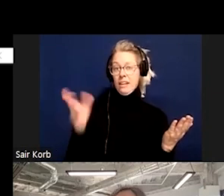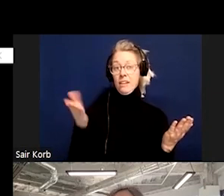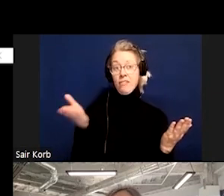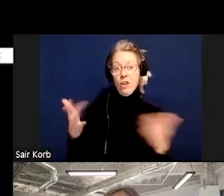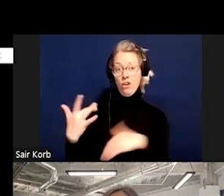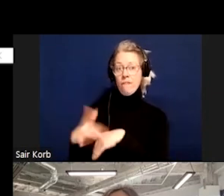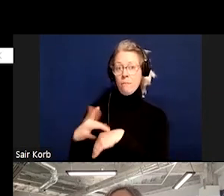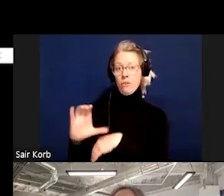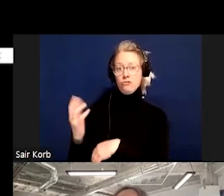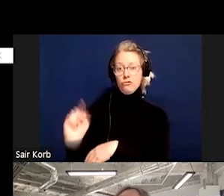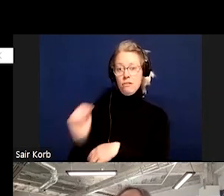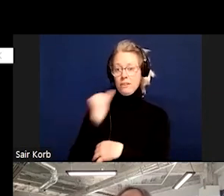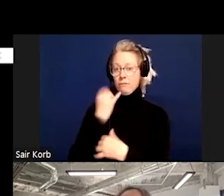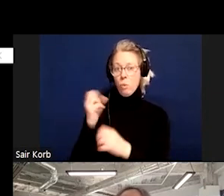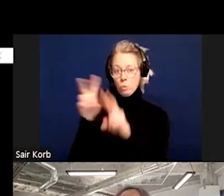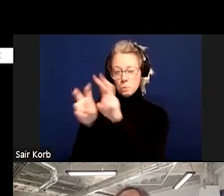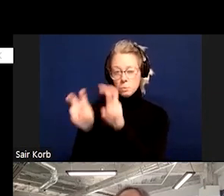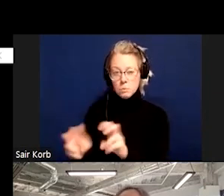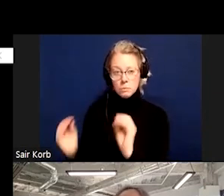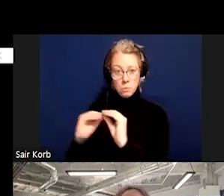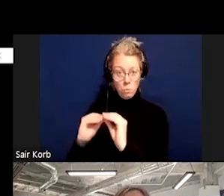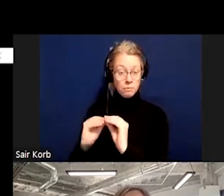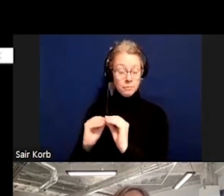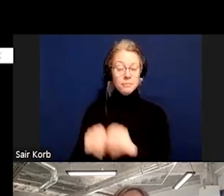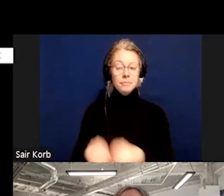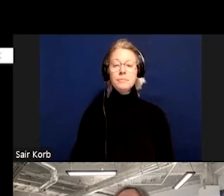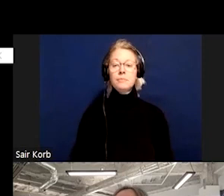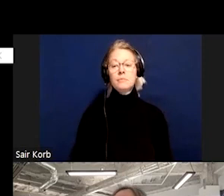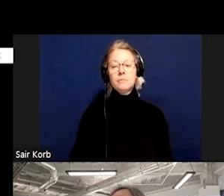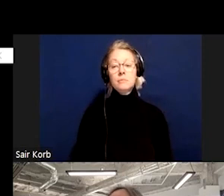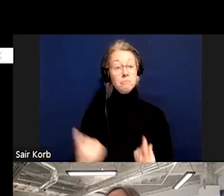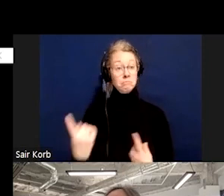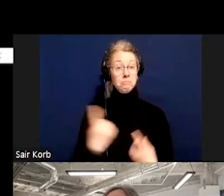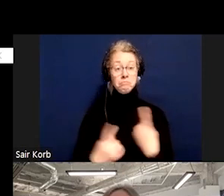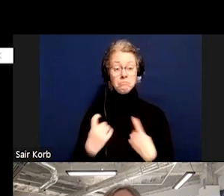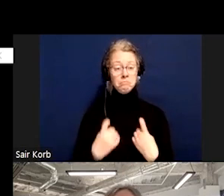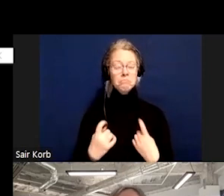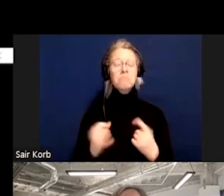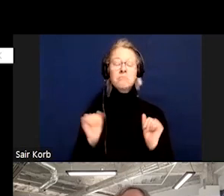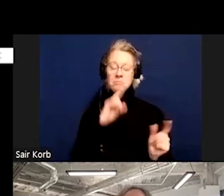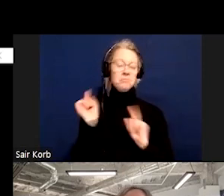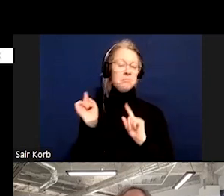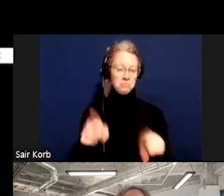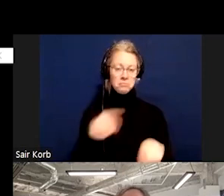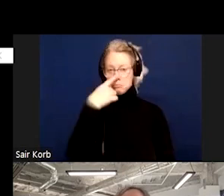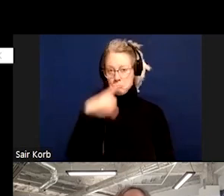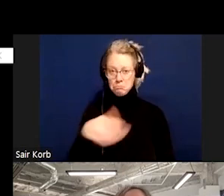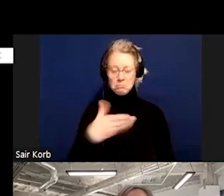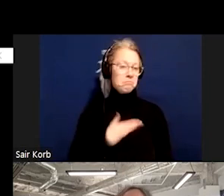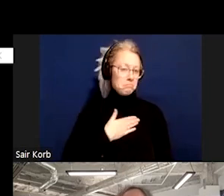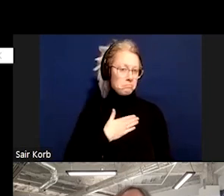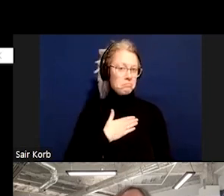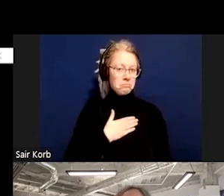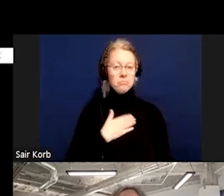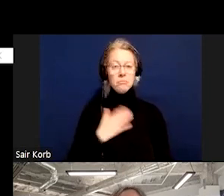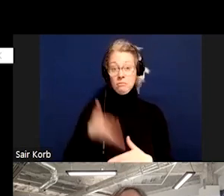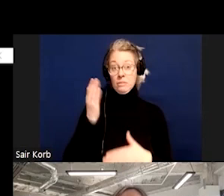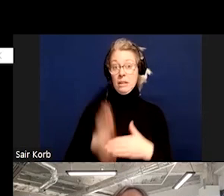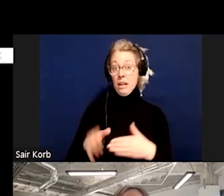at it more and if you have any questions, I'm happy to address them at the end of Melissa's